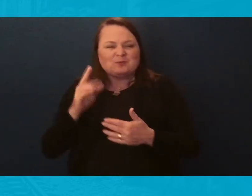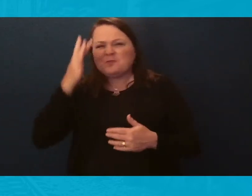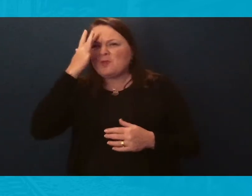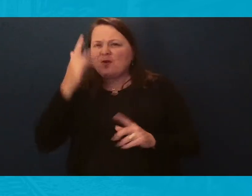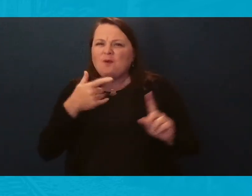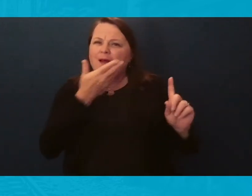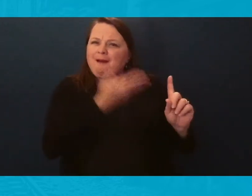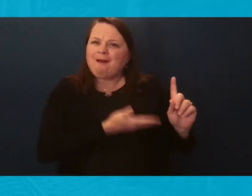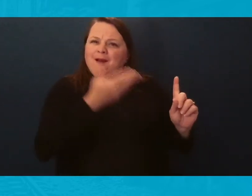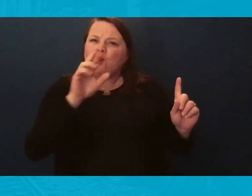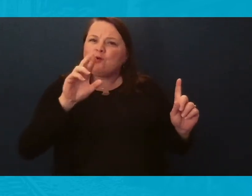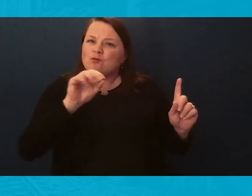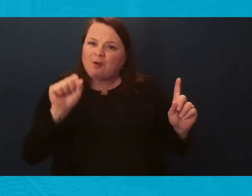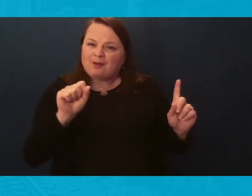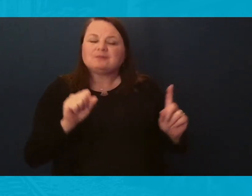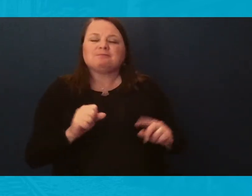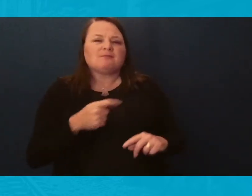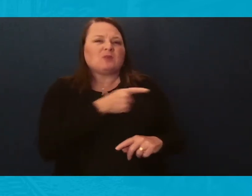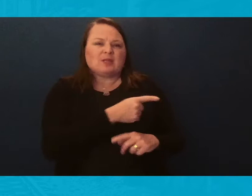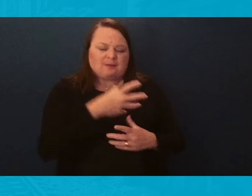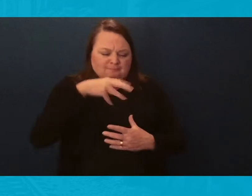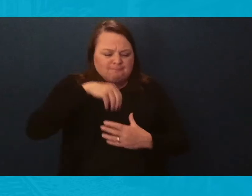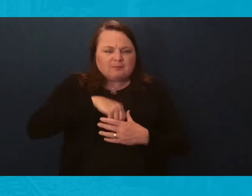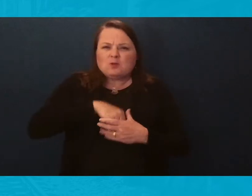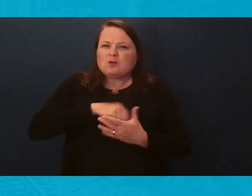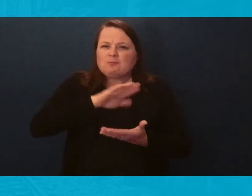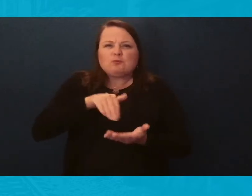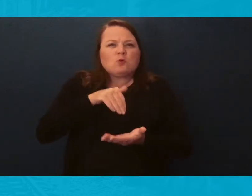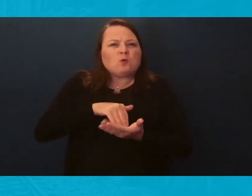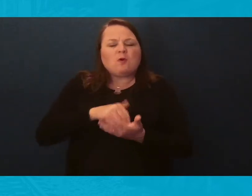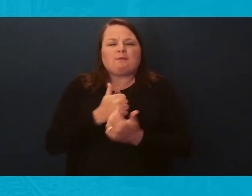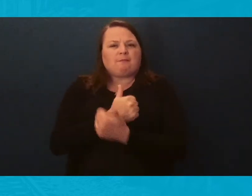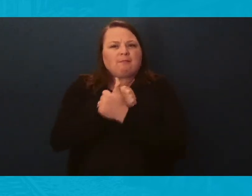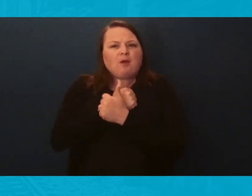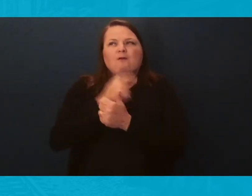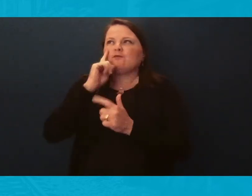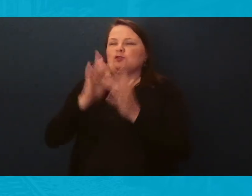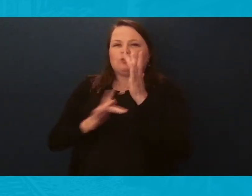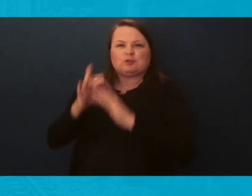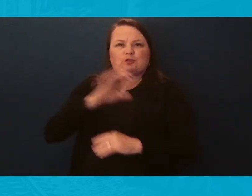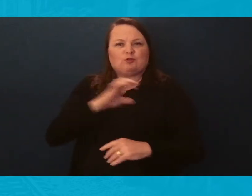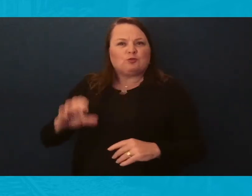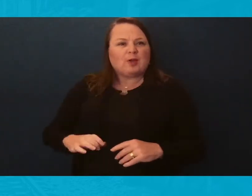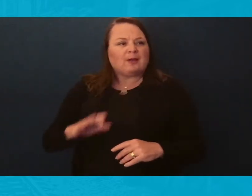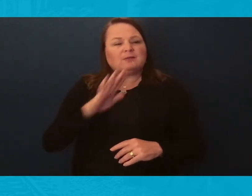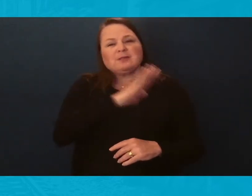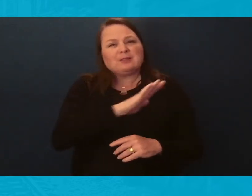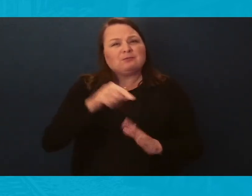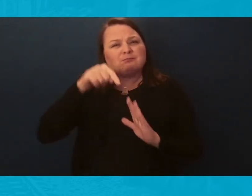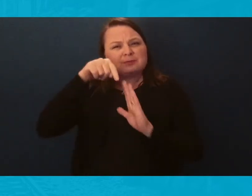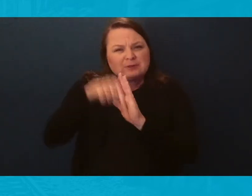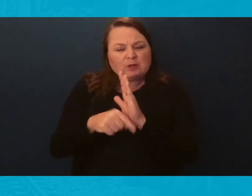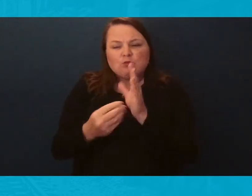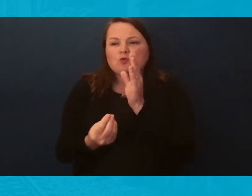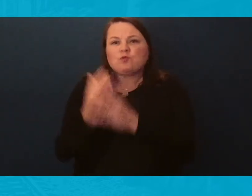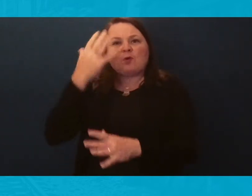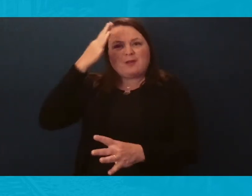At Ross' core is the love for and belief in the redeeming love of Jesus Christ. That deep and growing faith informs